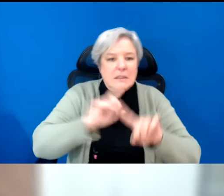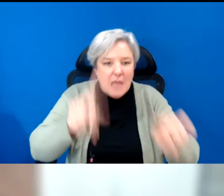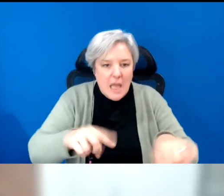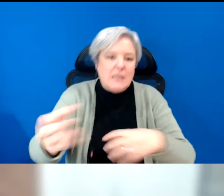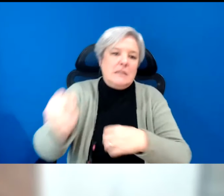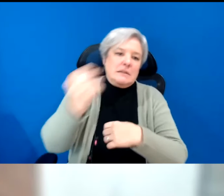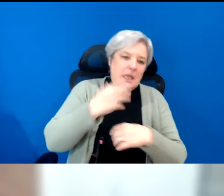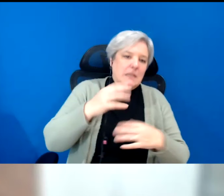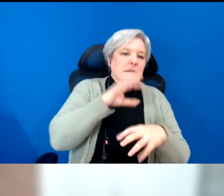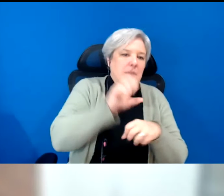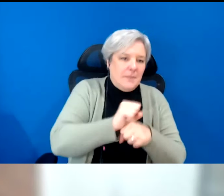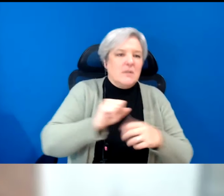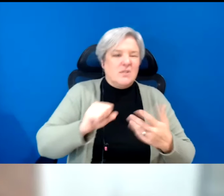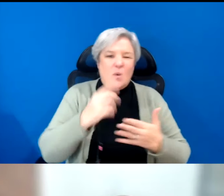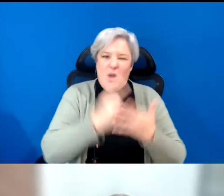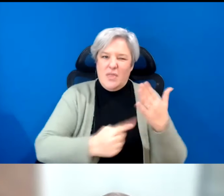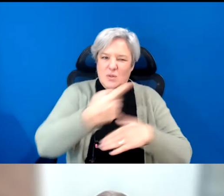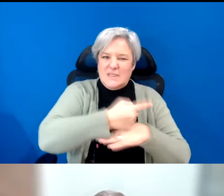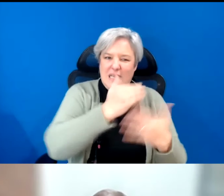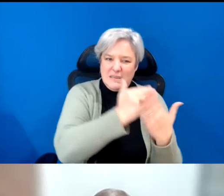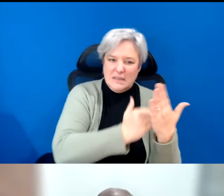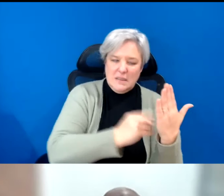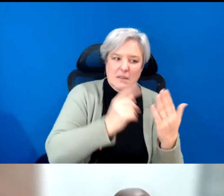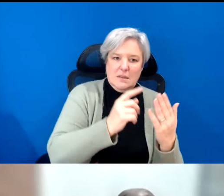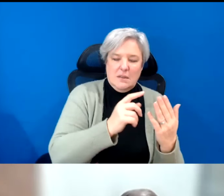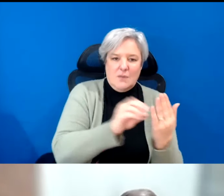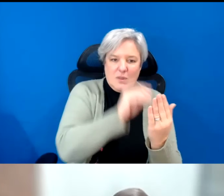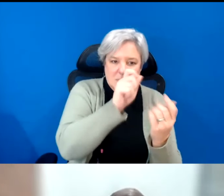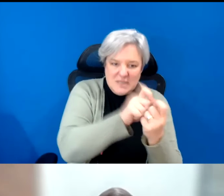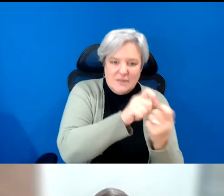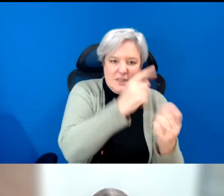on those dates. So that is to assist compliance for students